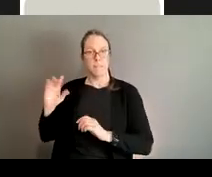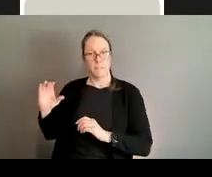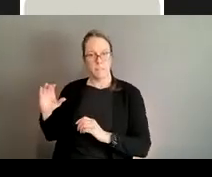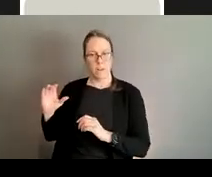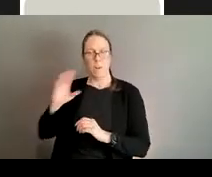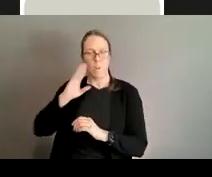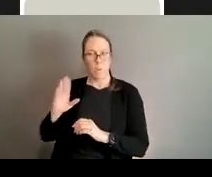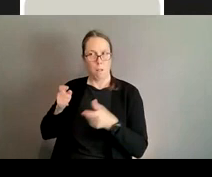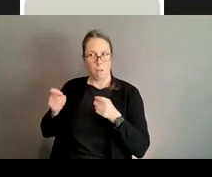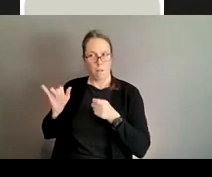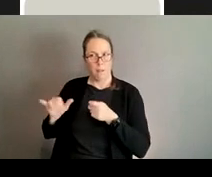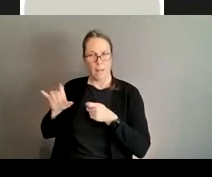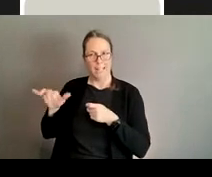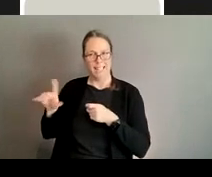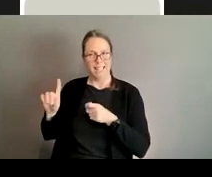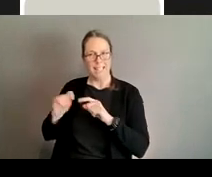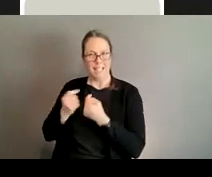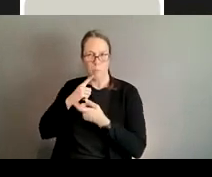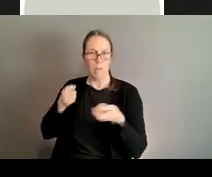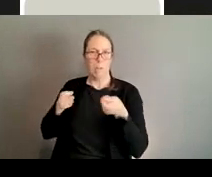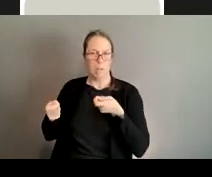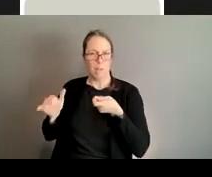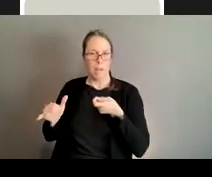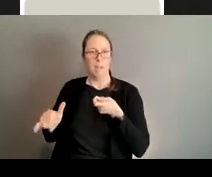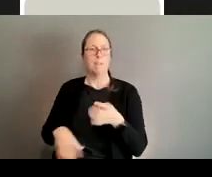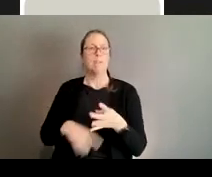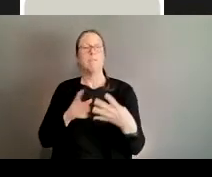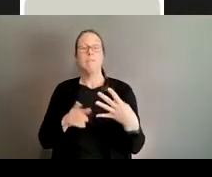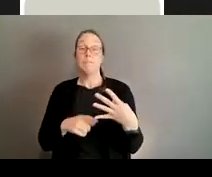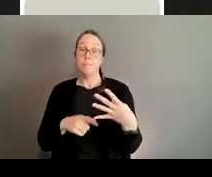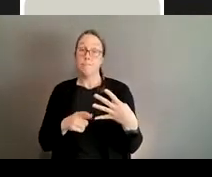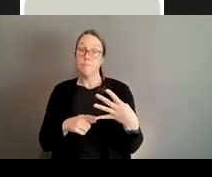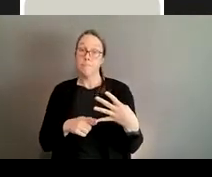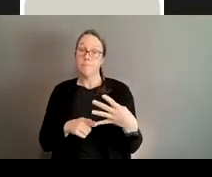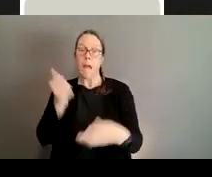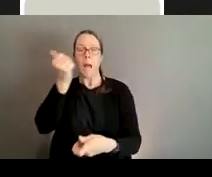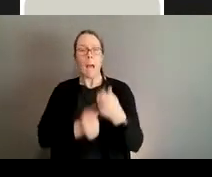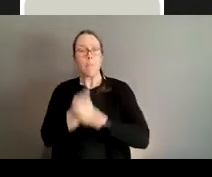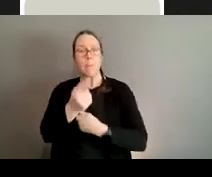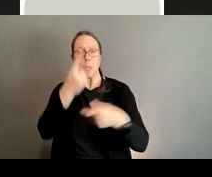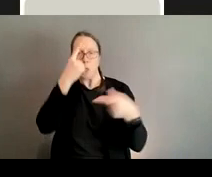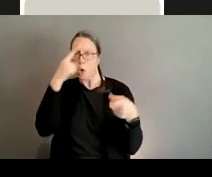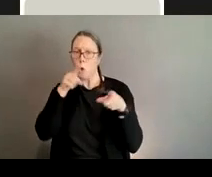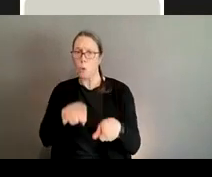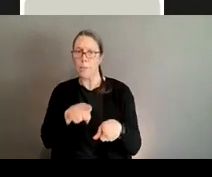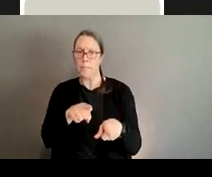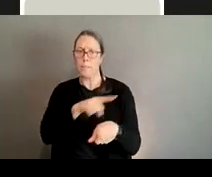Center and the LEAD team. And that, lastly, that everyone is in agreement coming in that